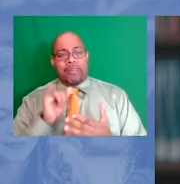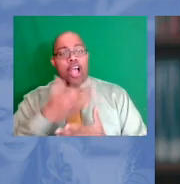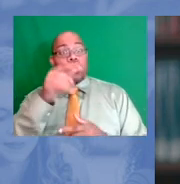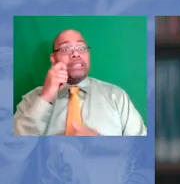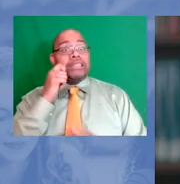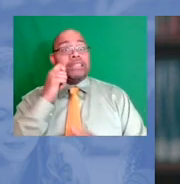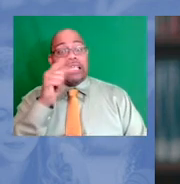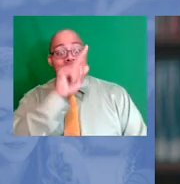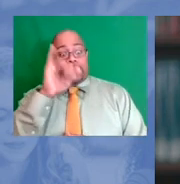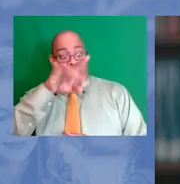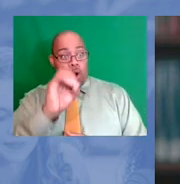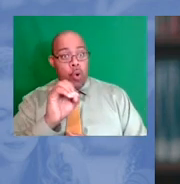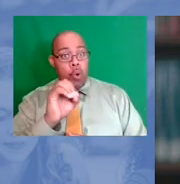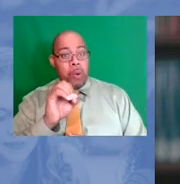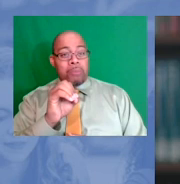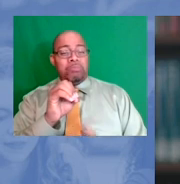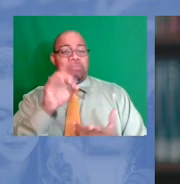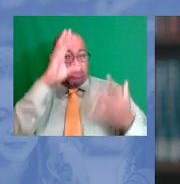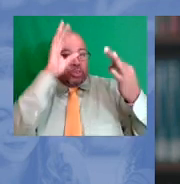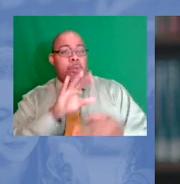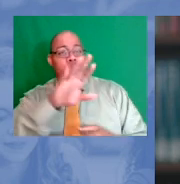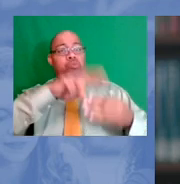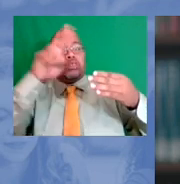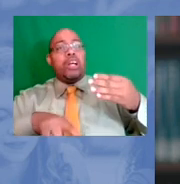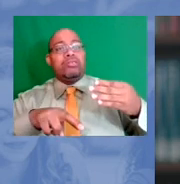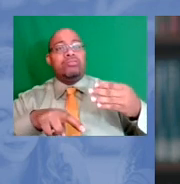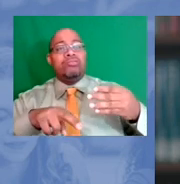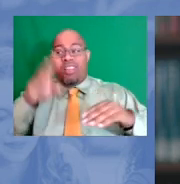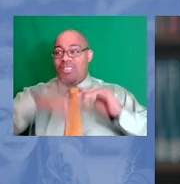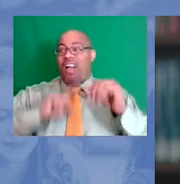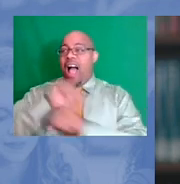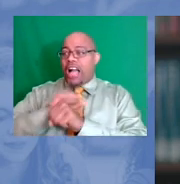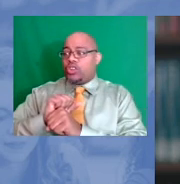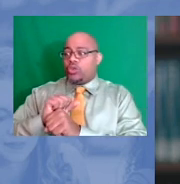ARE BETTER DETERMINANTS OF OUTCOMES THAN THE ACTUAL APTITUDE OF OUR LEARNERS.